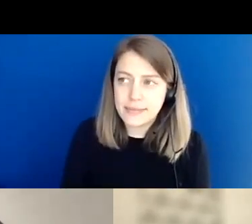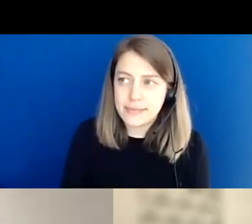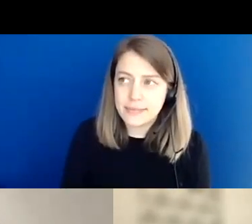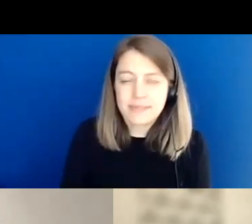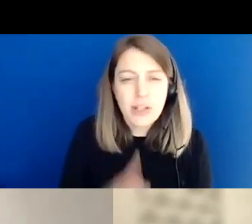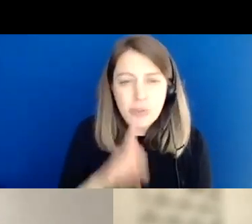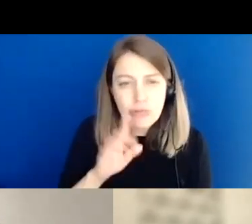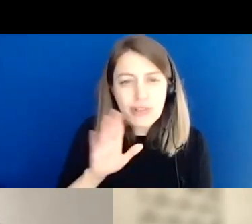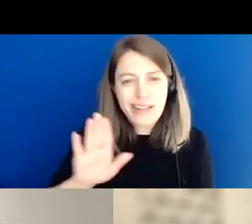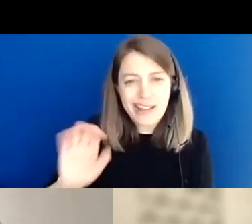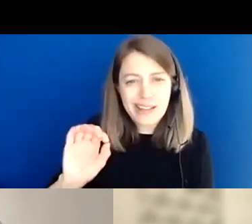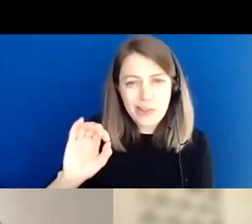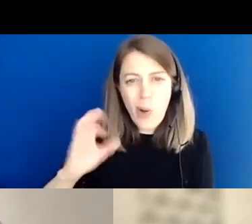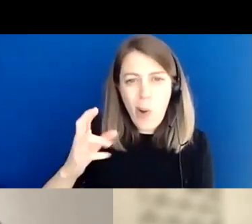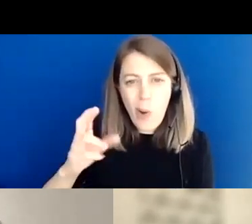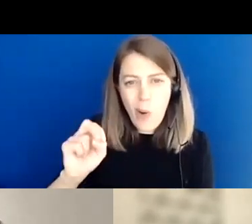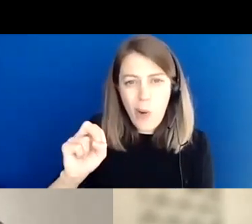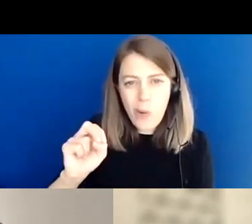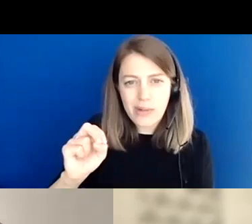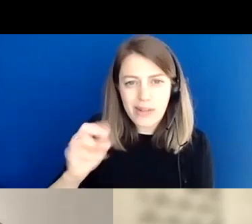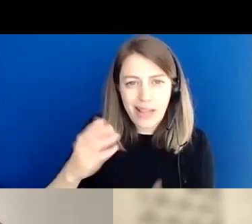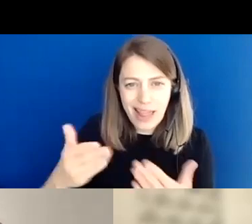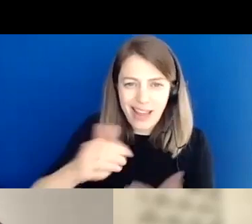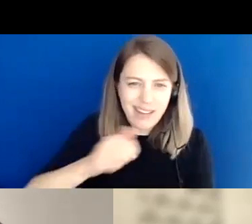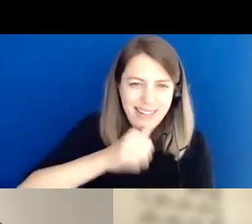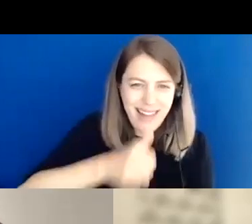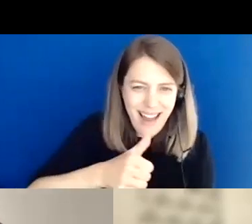It is very much reflective of so much that we